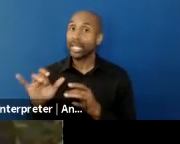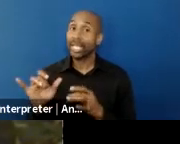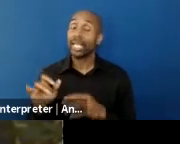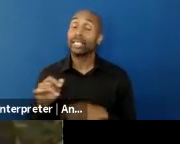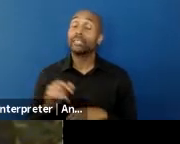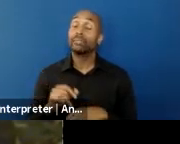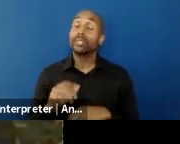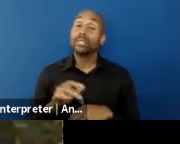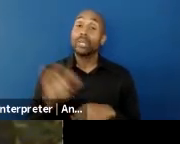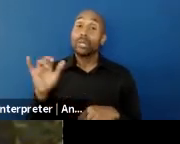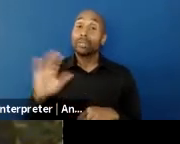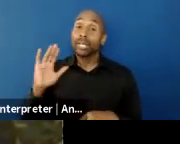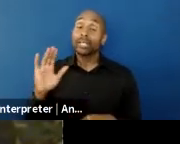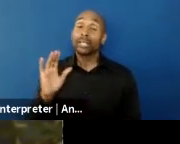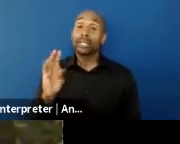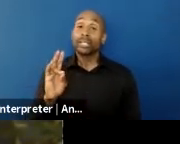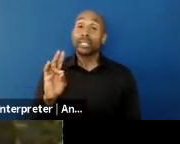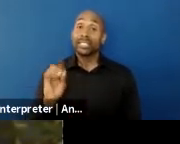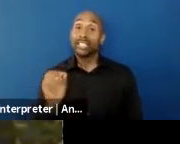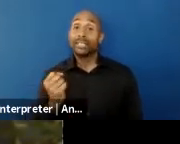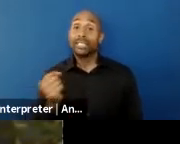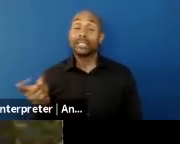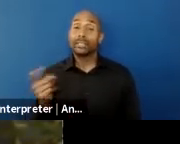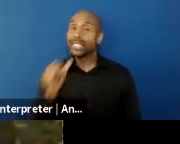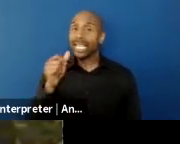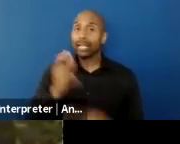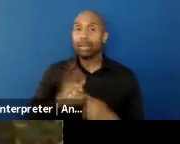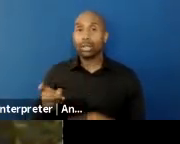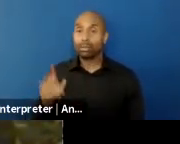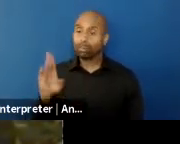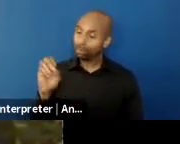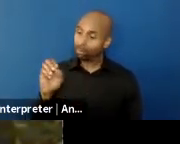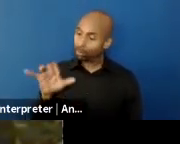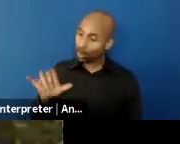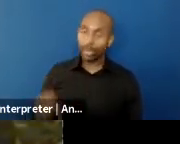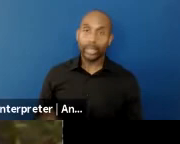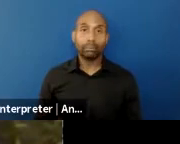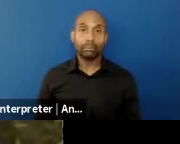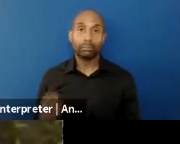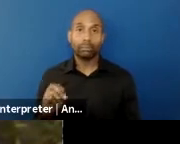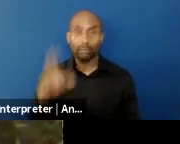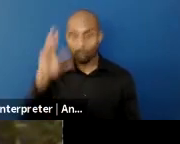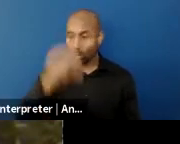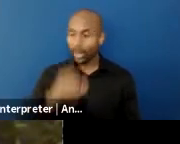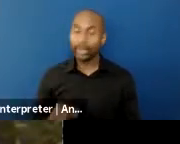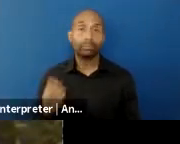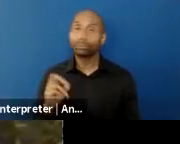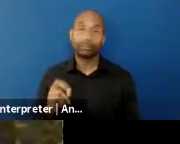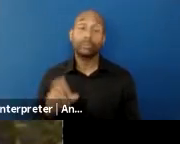Mr. Carpenter because he was respected as a small business owner.